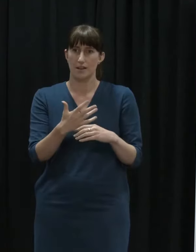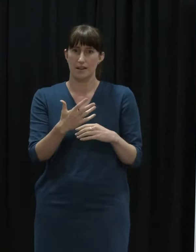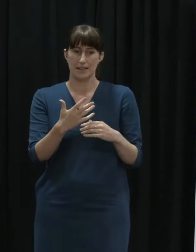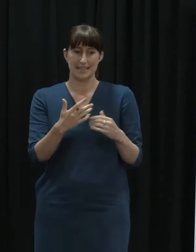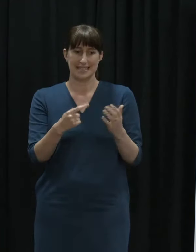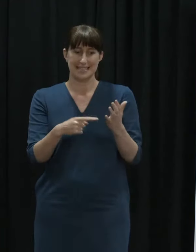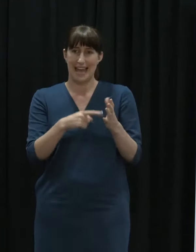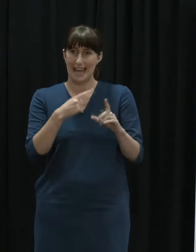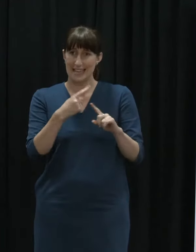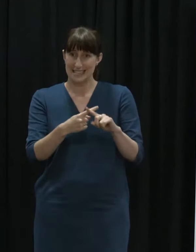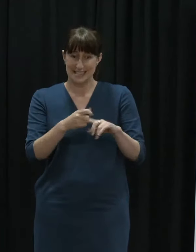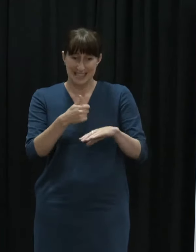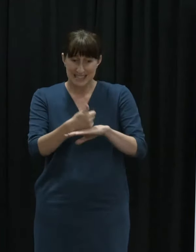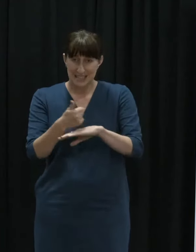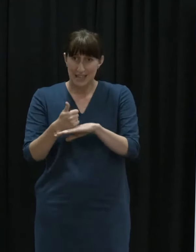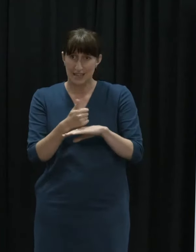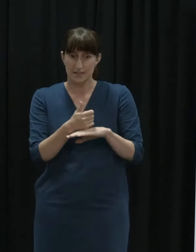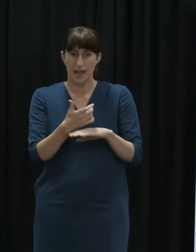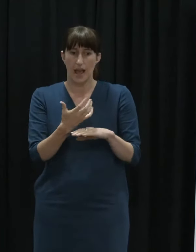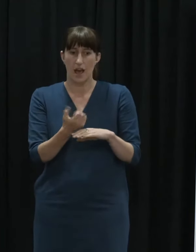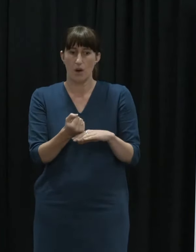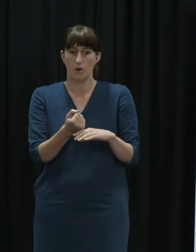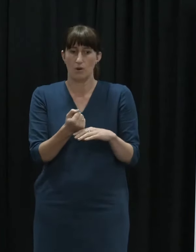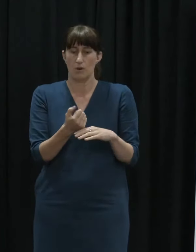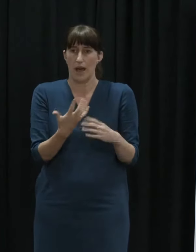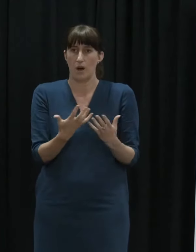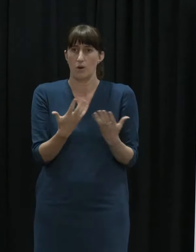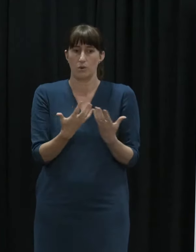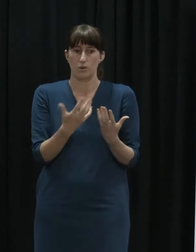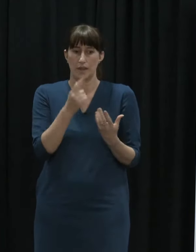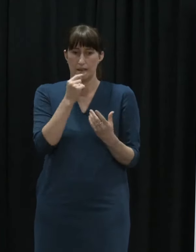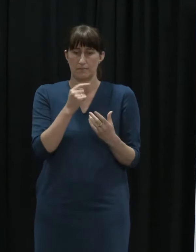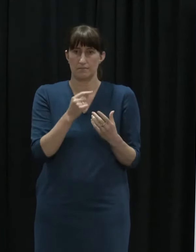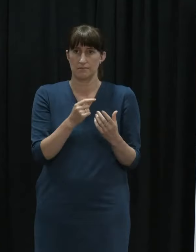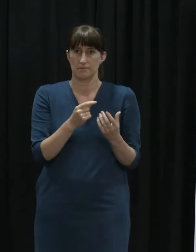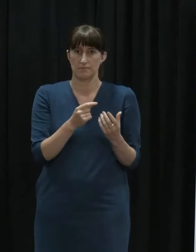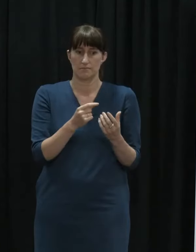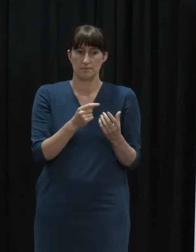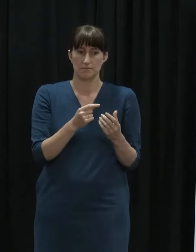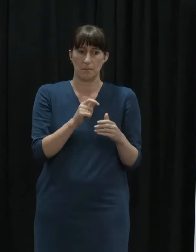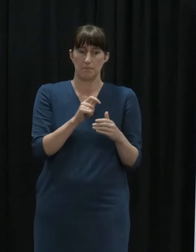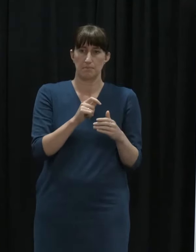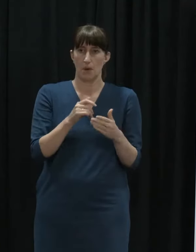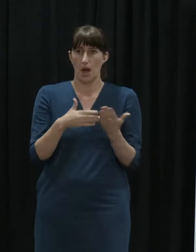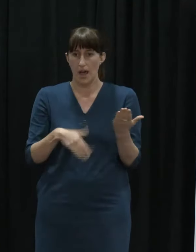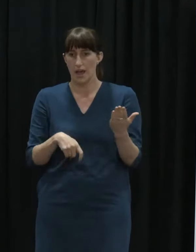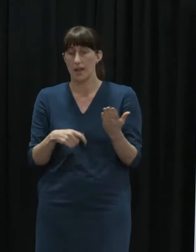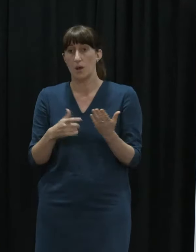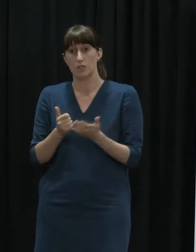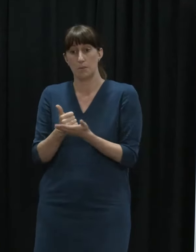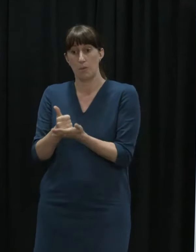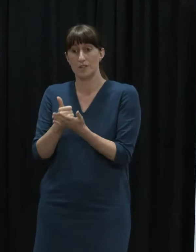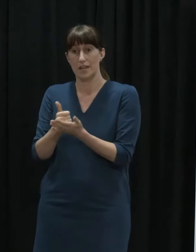changing or impacting demand for investors by the changes we have made to our tax settings